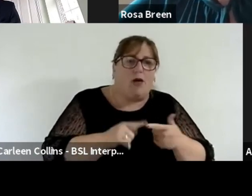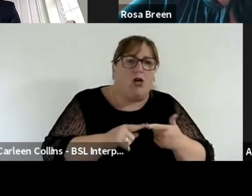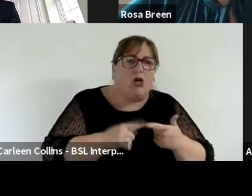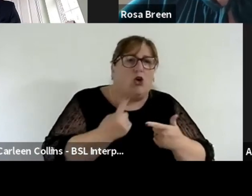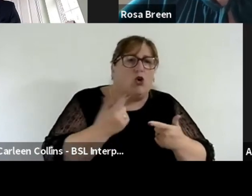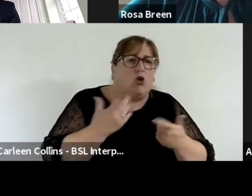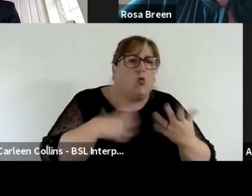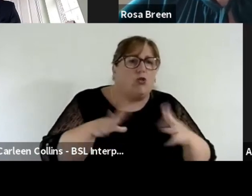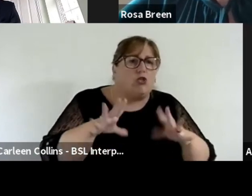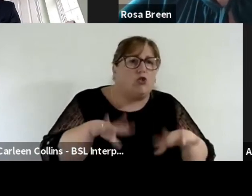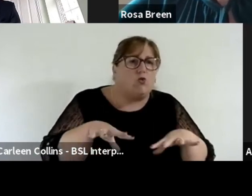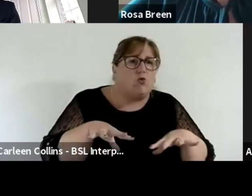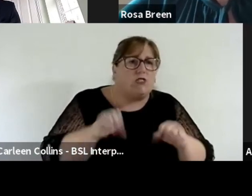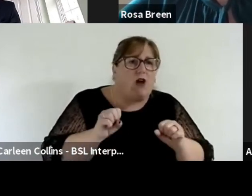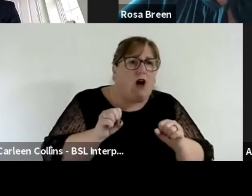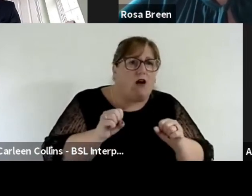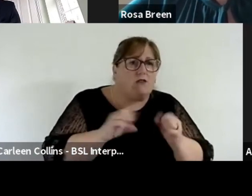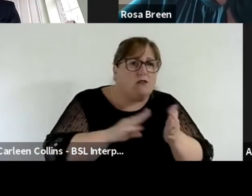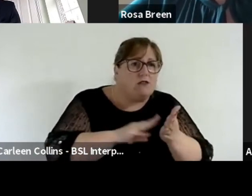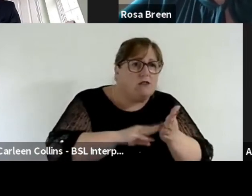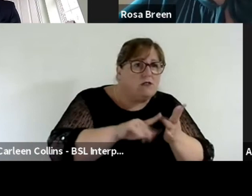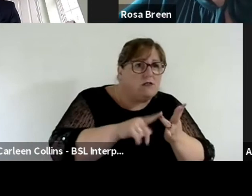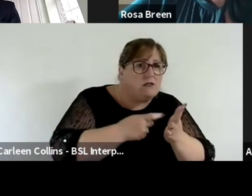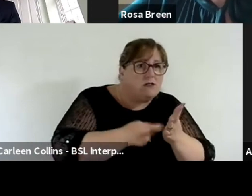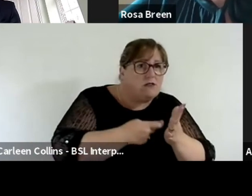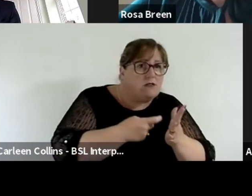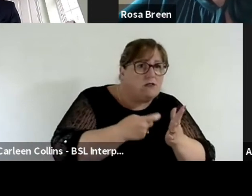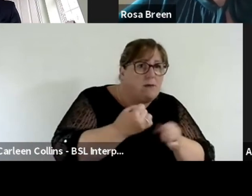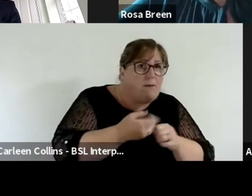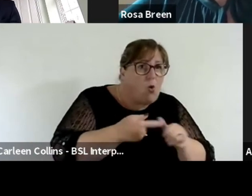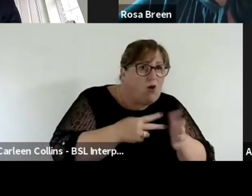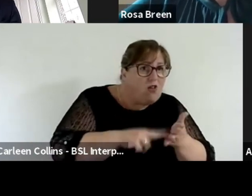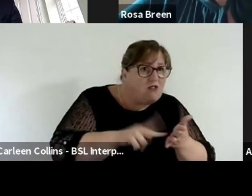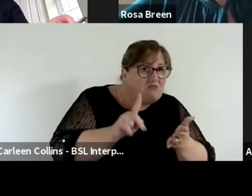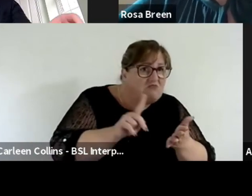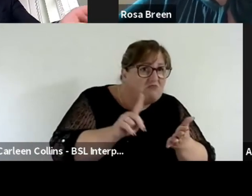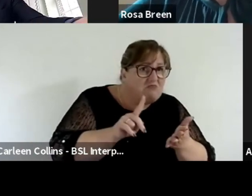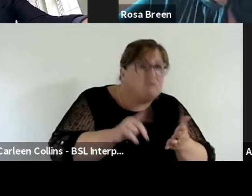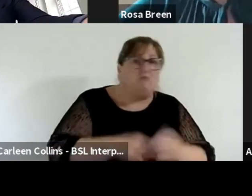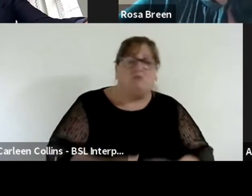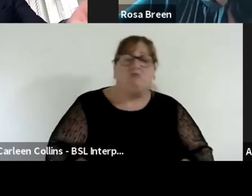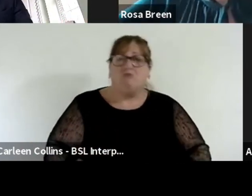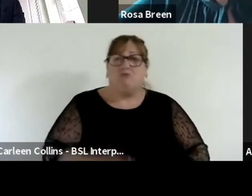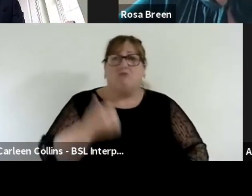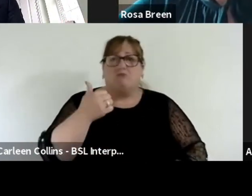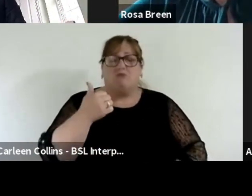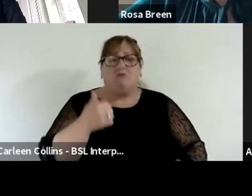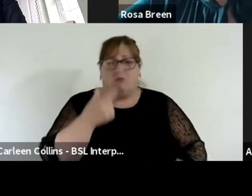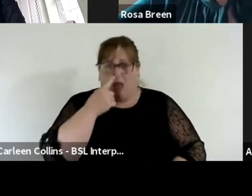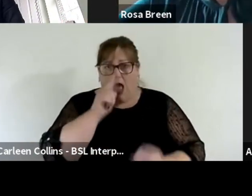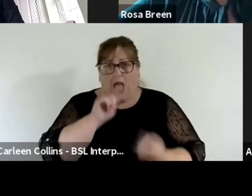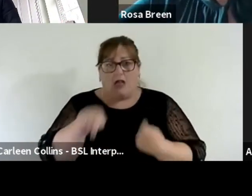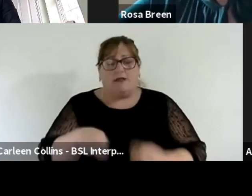Can we look at this from the recruitment process and also whilst they are in the job.